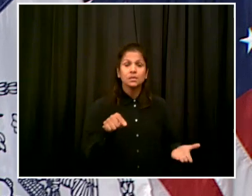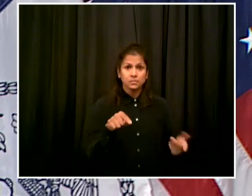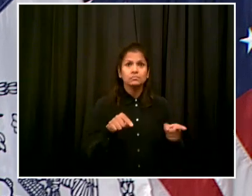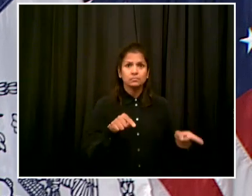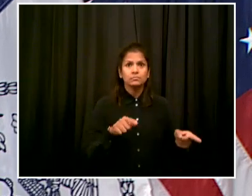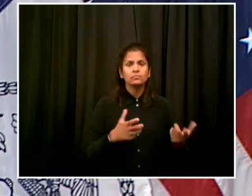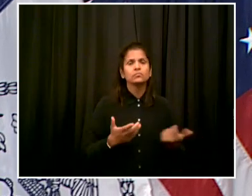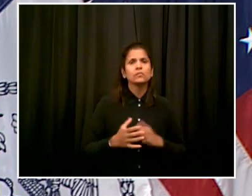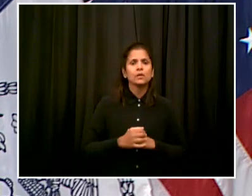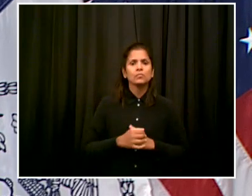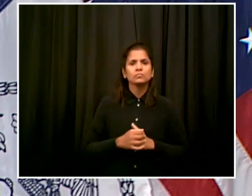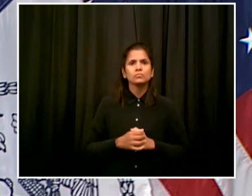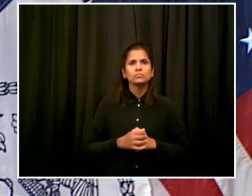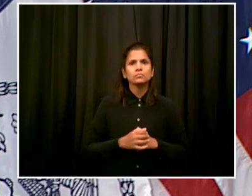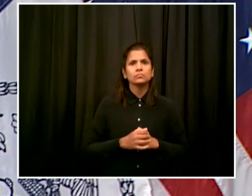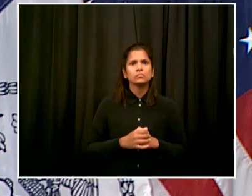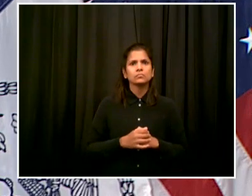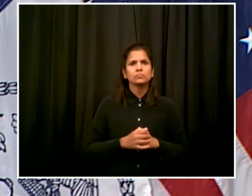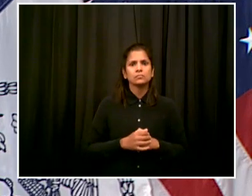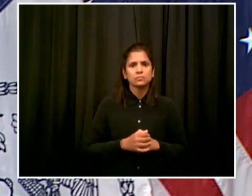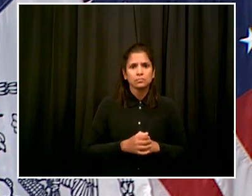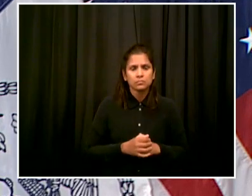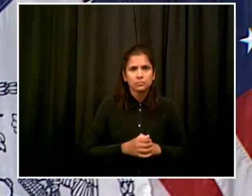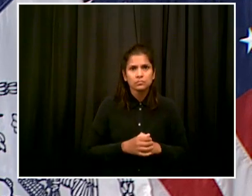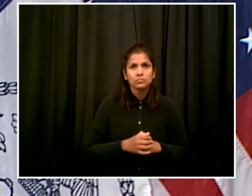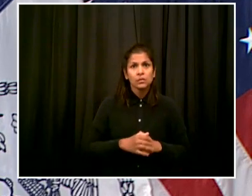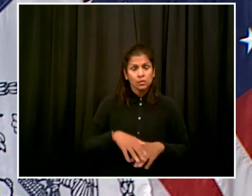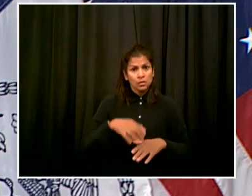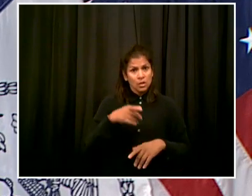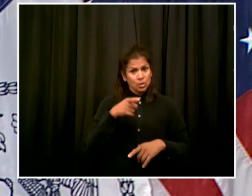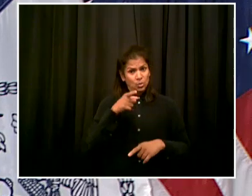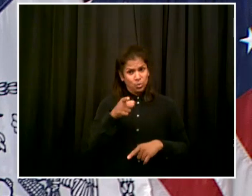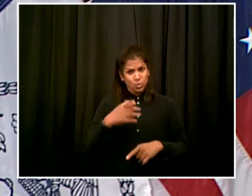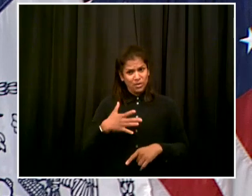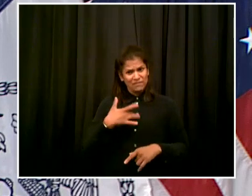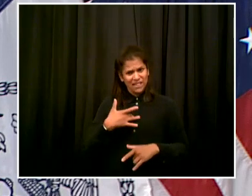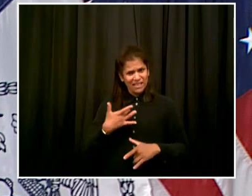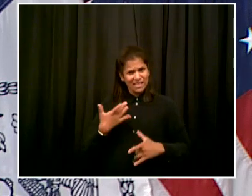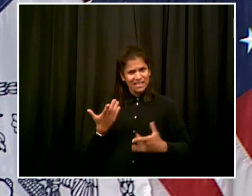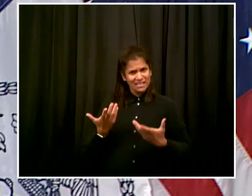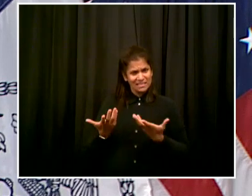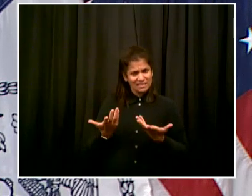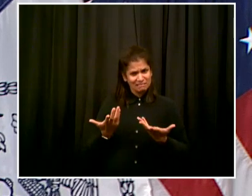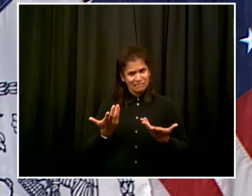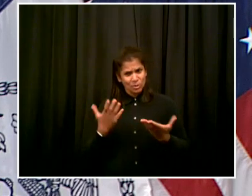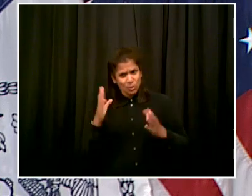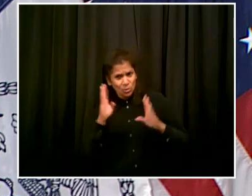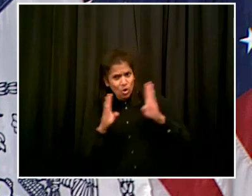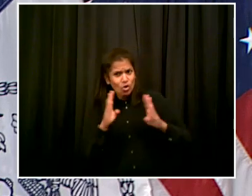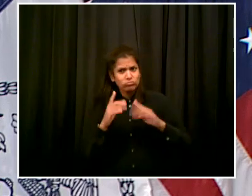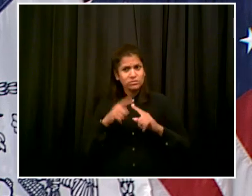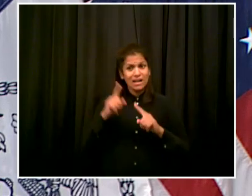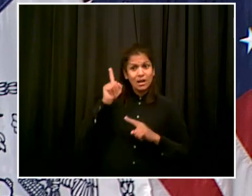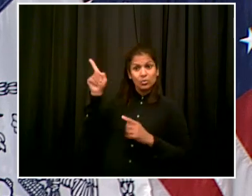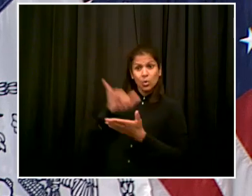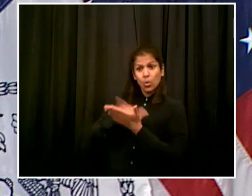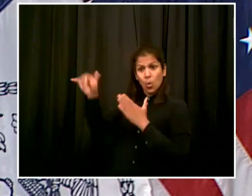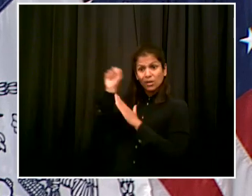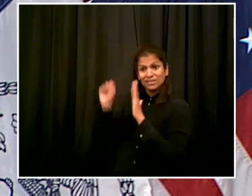THEN WE ALSO HAVE CONCERNS ABUTO THE HELTAH CONSEQUENCES OF SENDING KIDS TO SCHOOL. IN ILGHT OF ALL OF THAT, DOES THIS CAUSE YOU